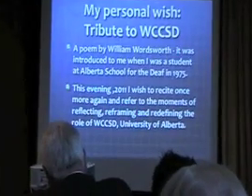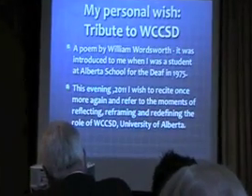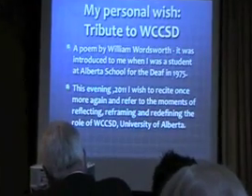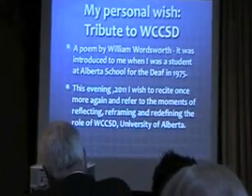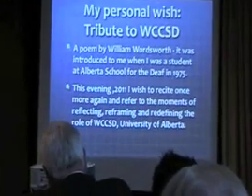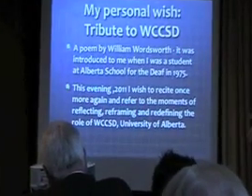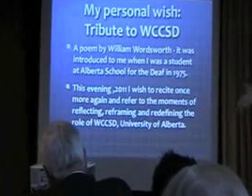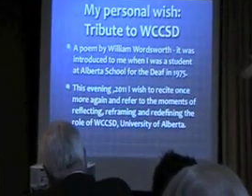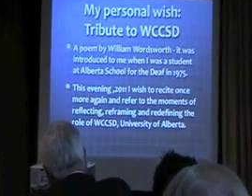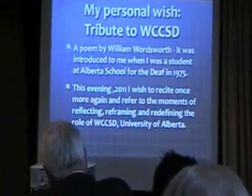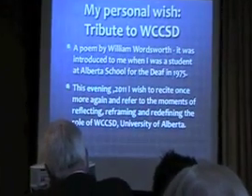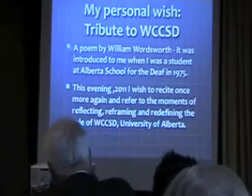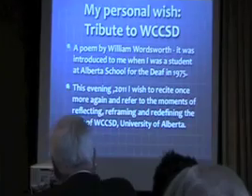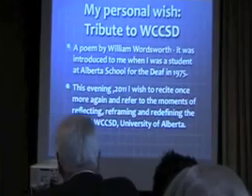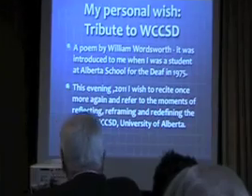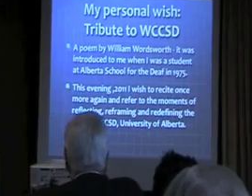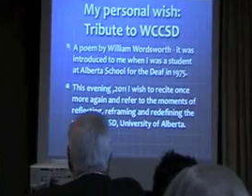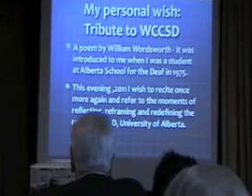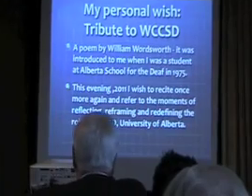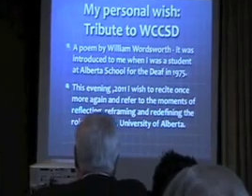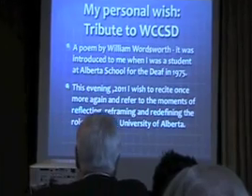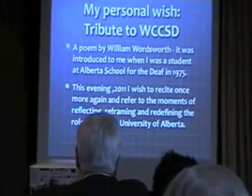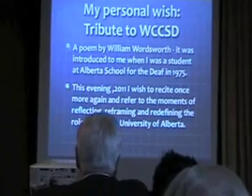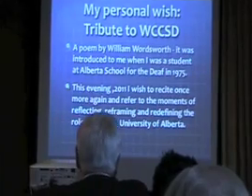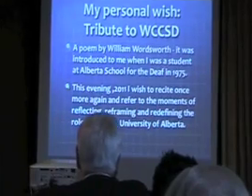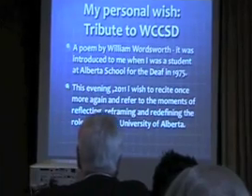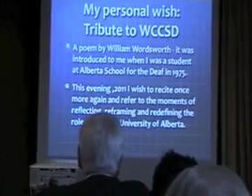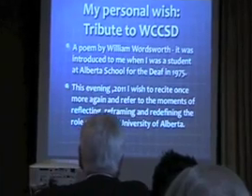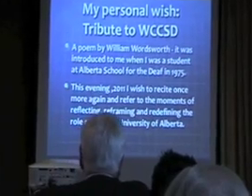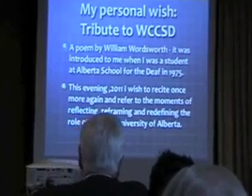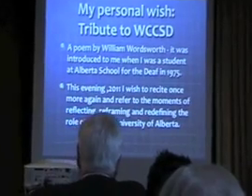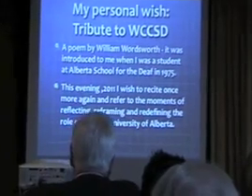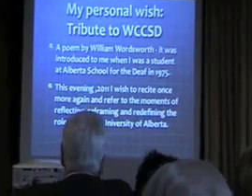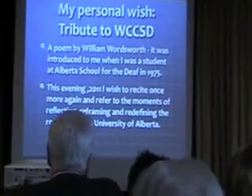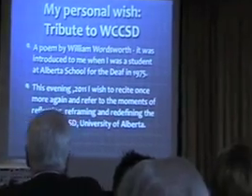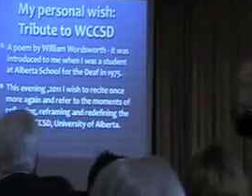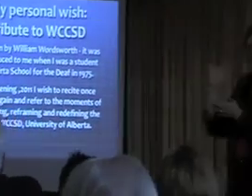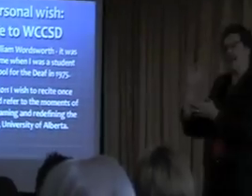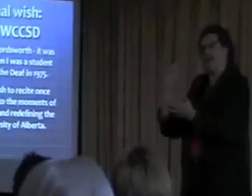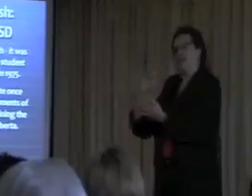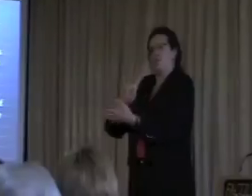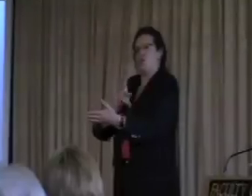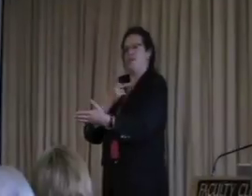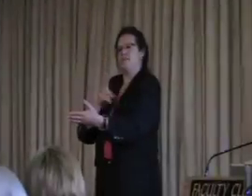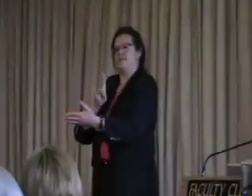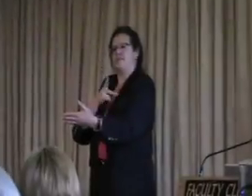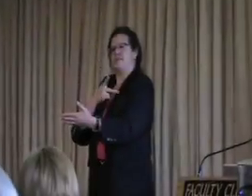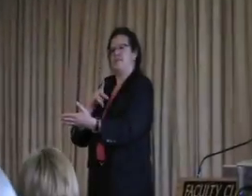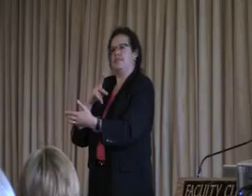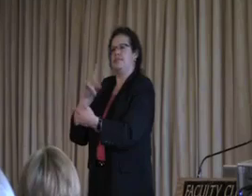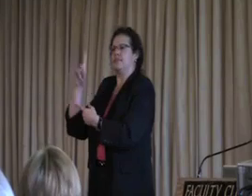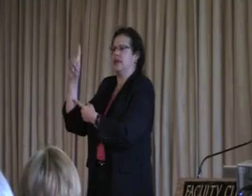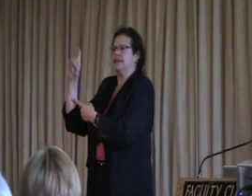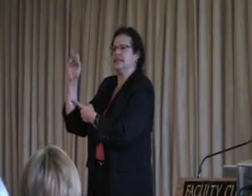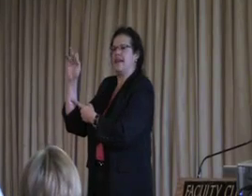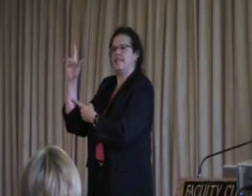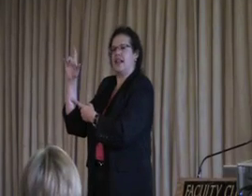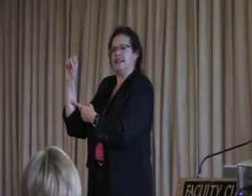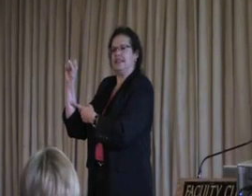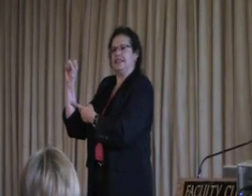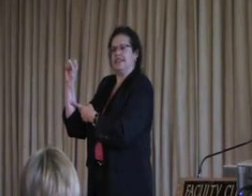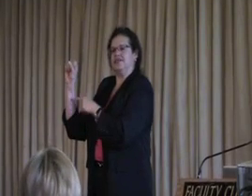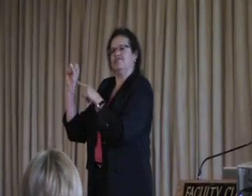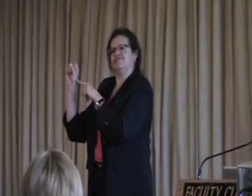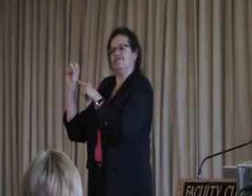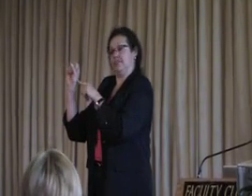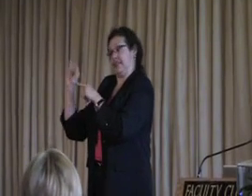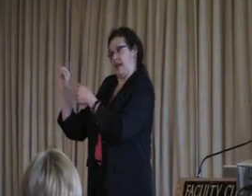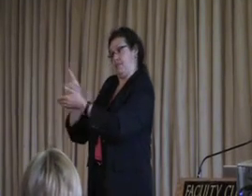give to you tonight is a tribute to the WCCSD. And I wanted to do a poem tonight. It's a